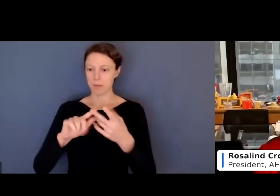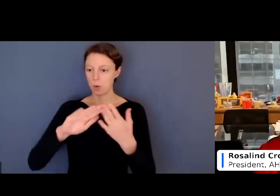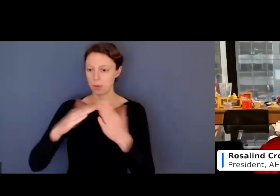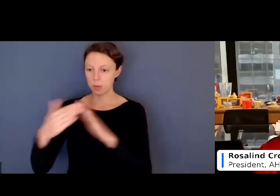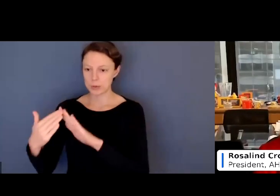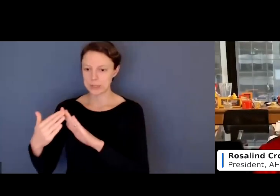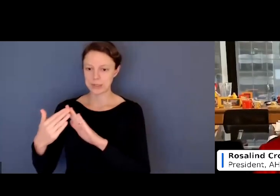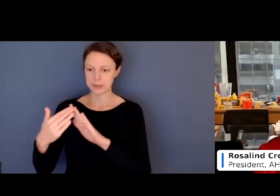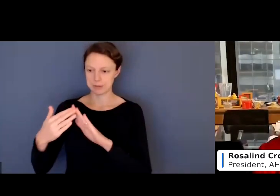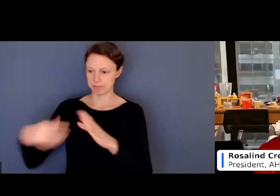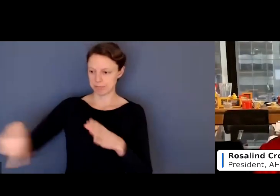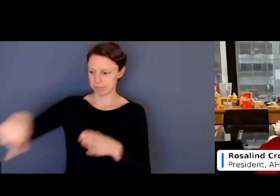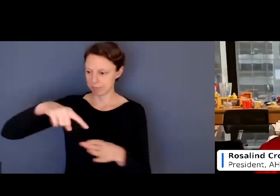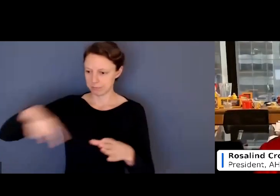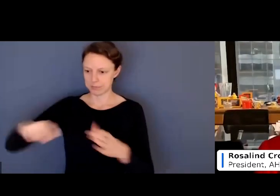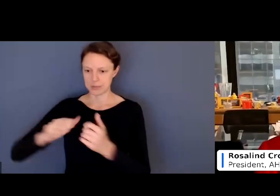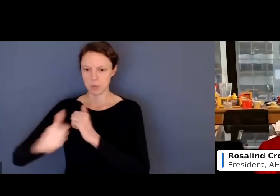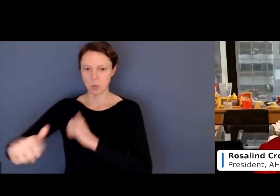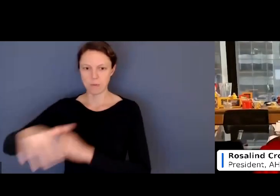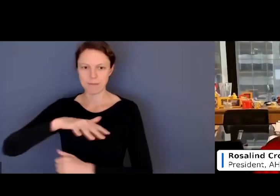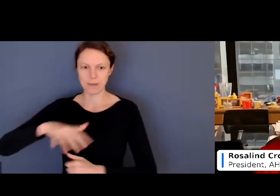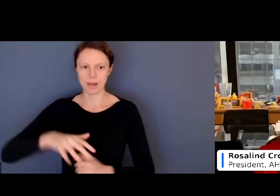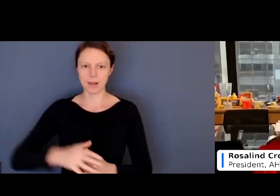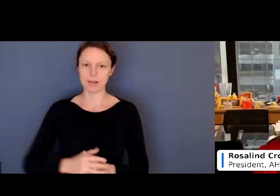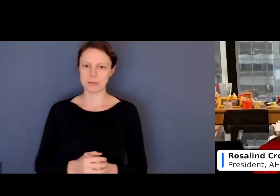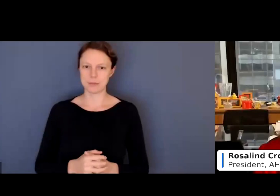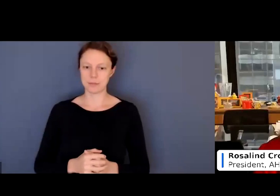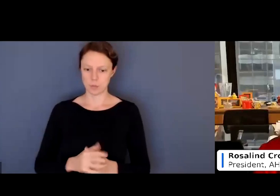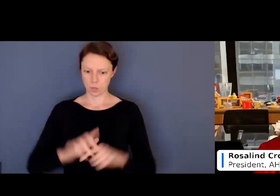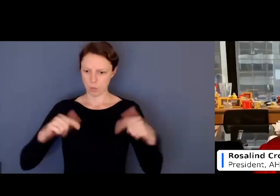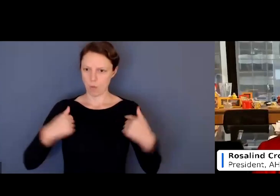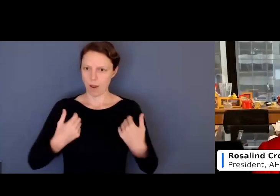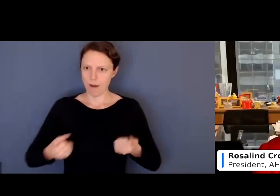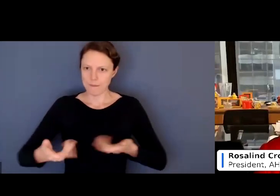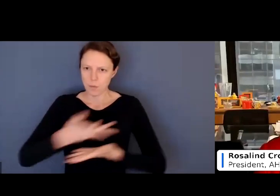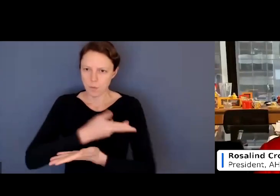Like things that we can redefine the narrative, remove barriers